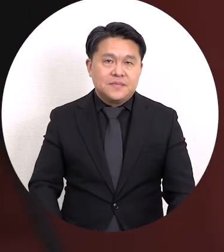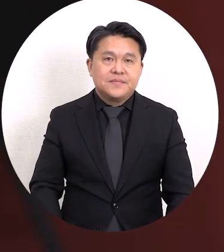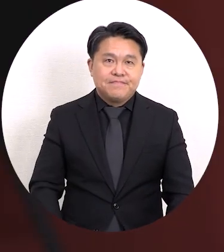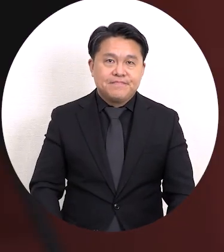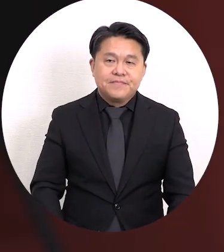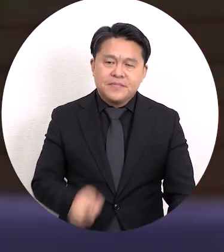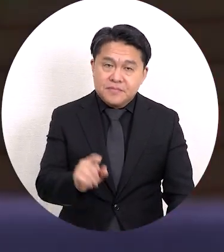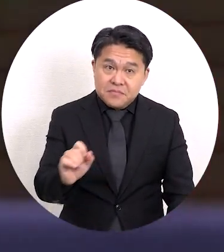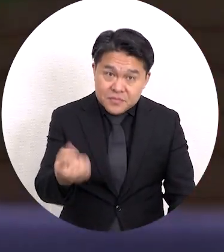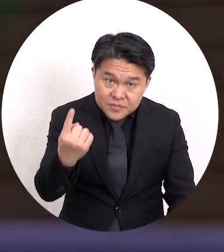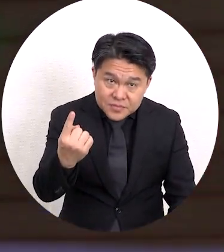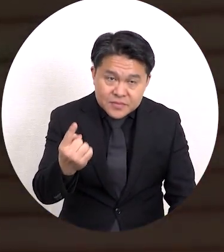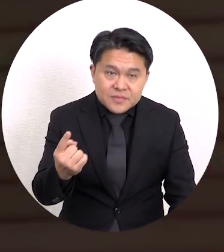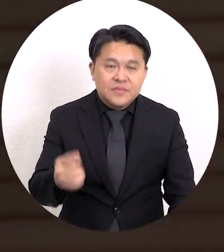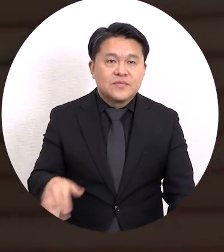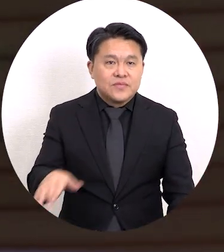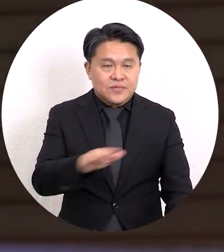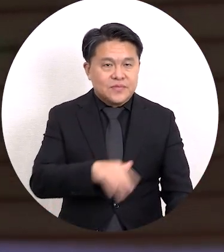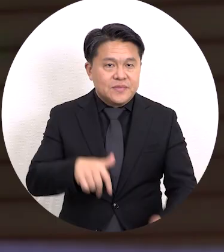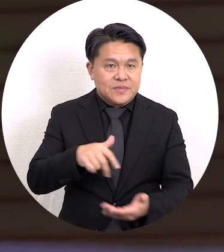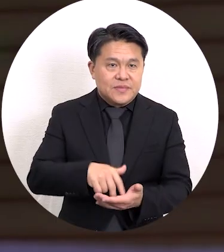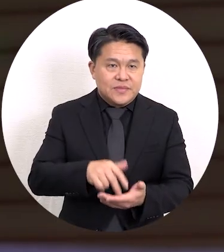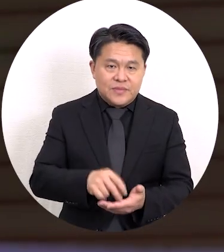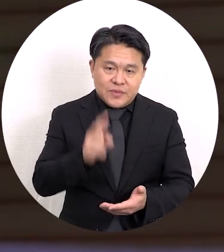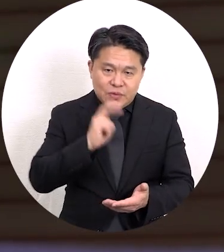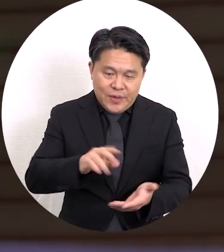This might have given us a sense of rhythm